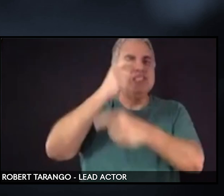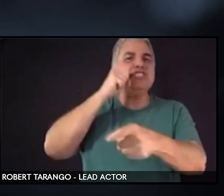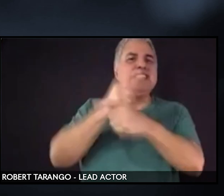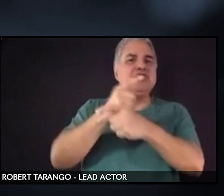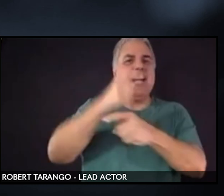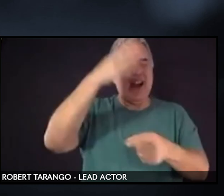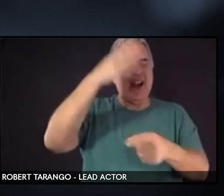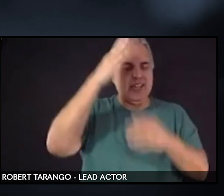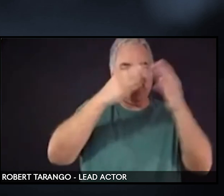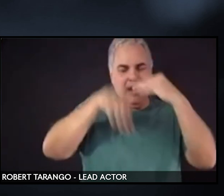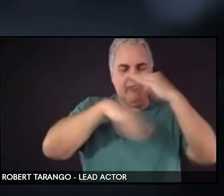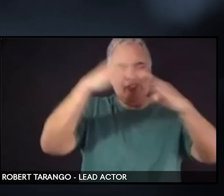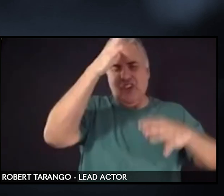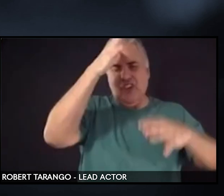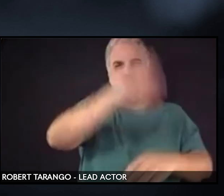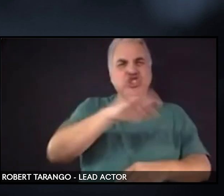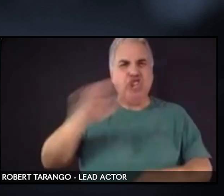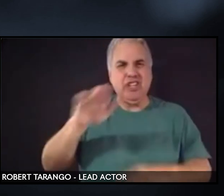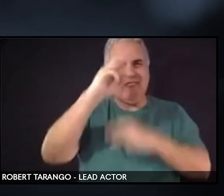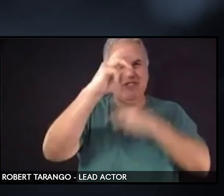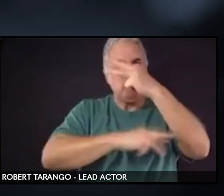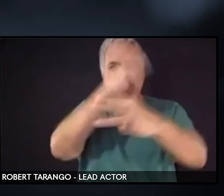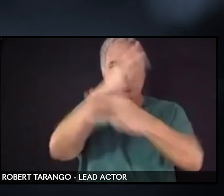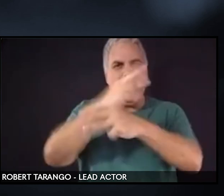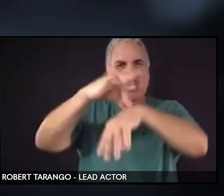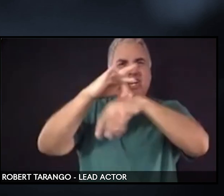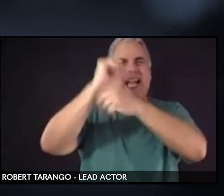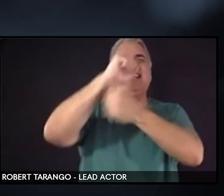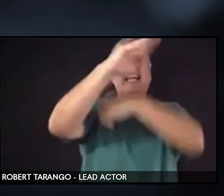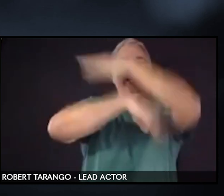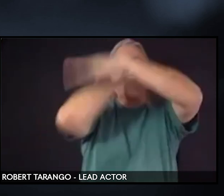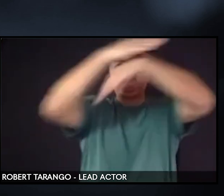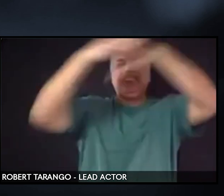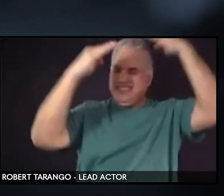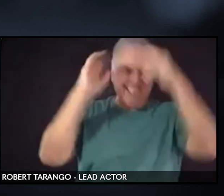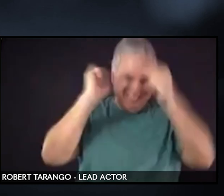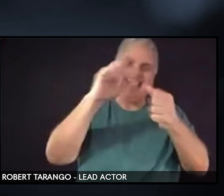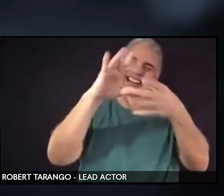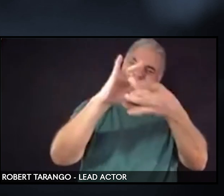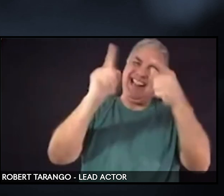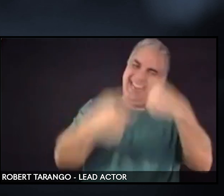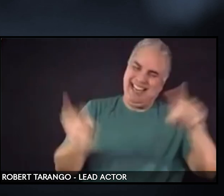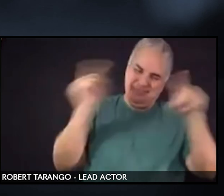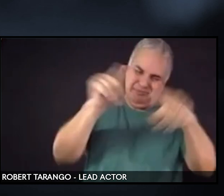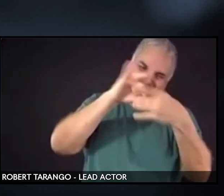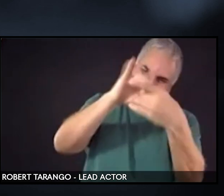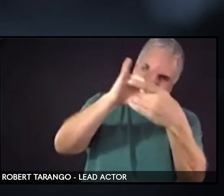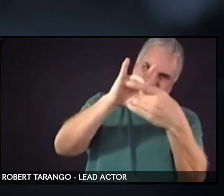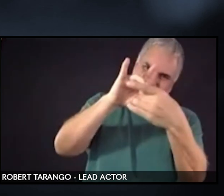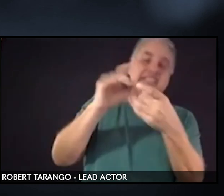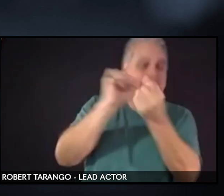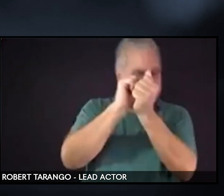connection, the togetherness and that we are all brothers and sisters of one god,